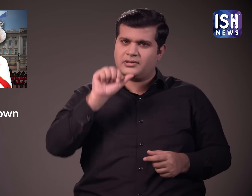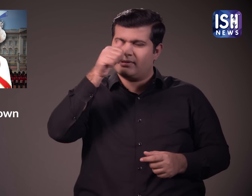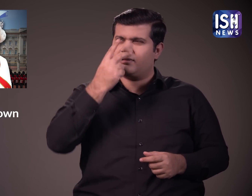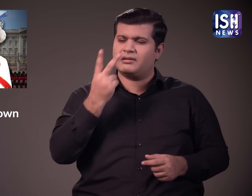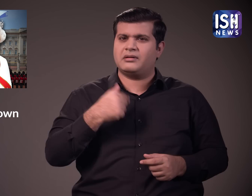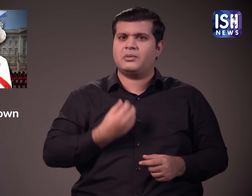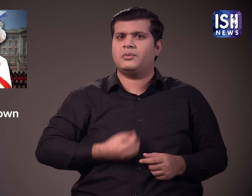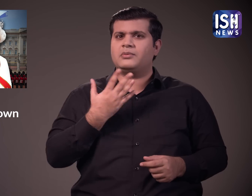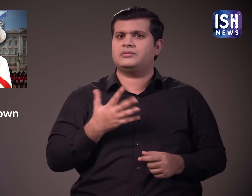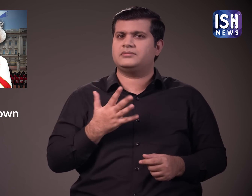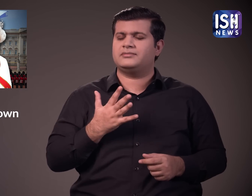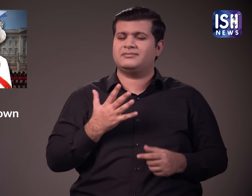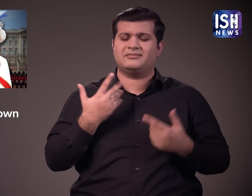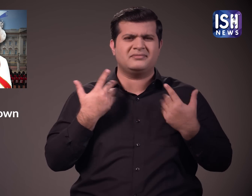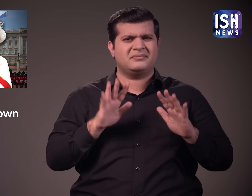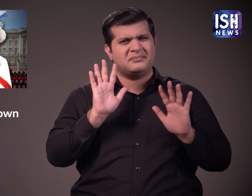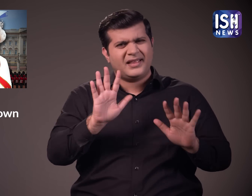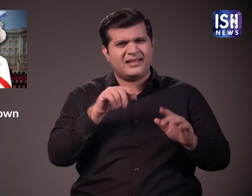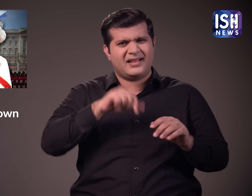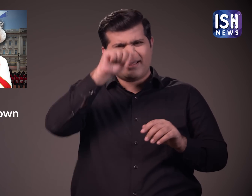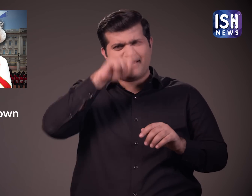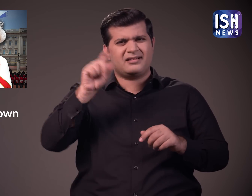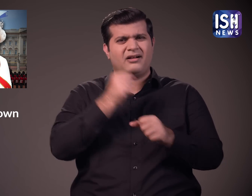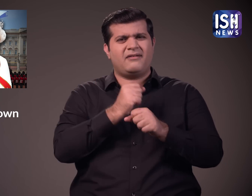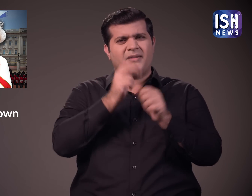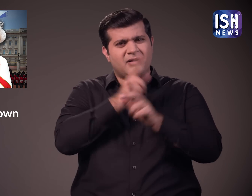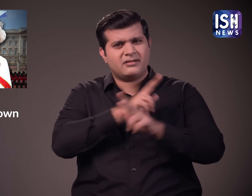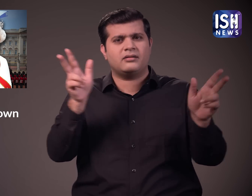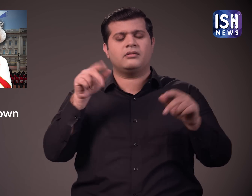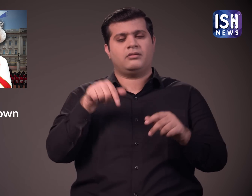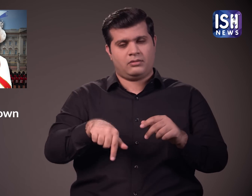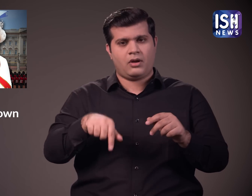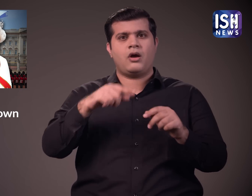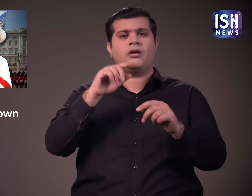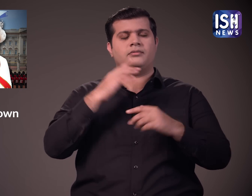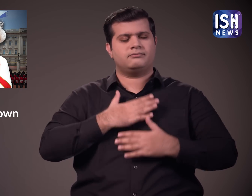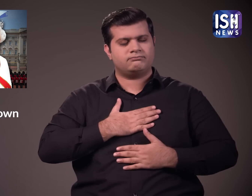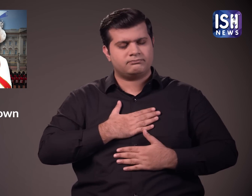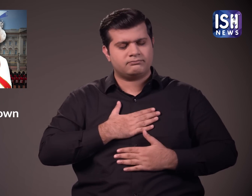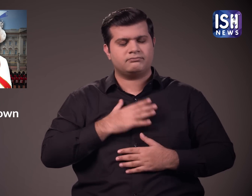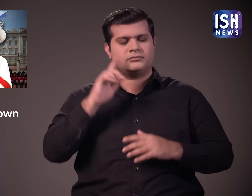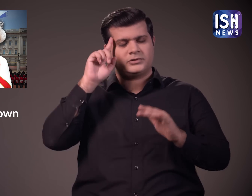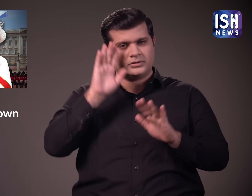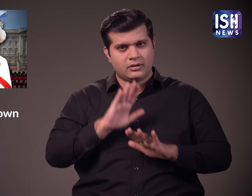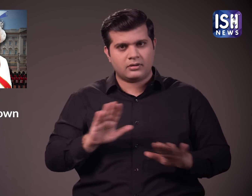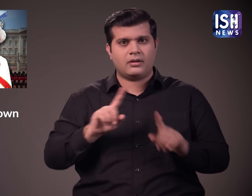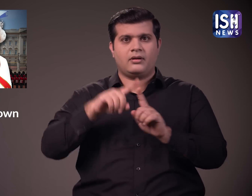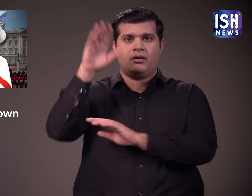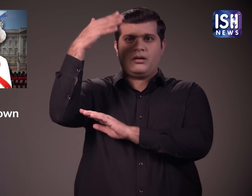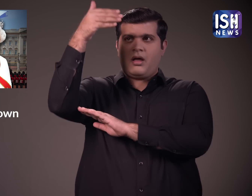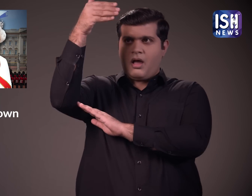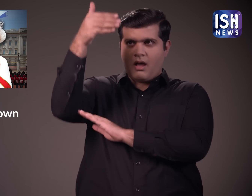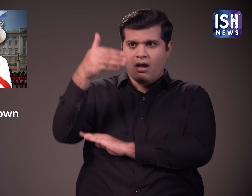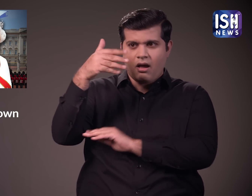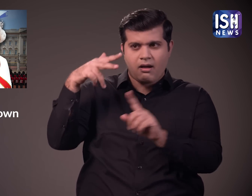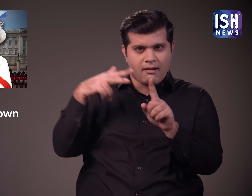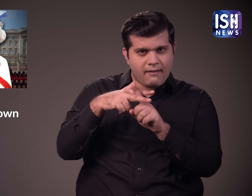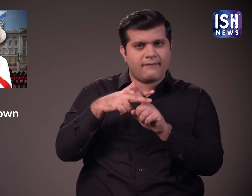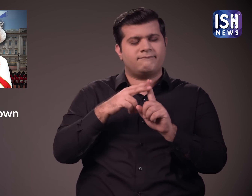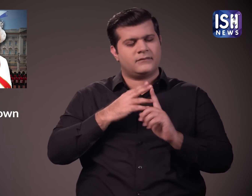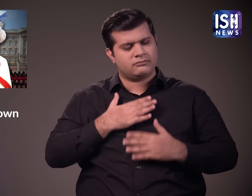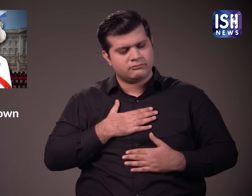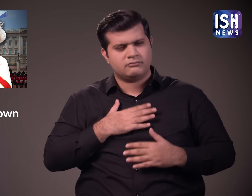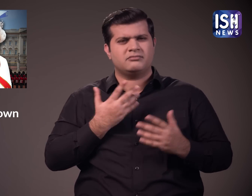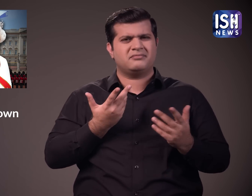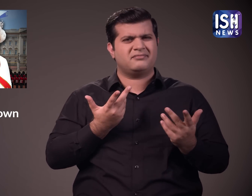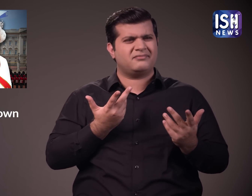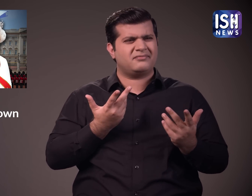Indians are not happy seeing this. However, the Indian government announced a period of mourning.